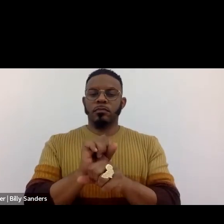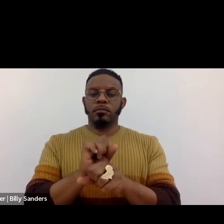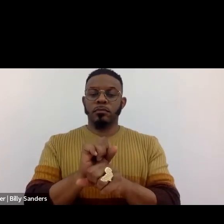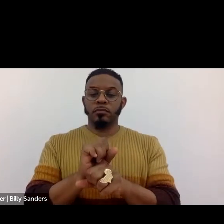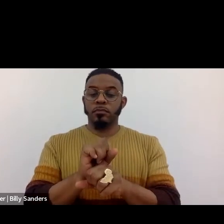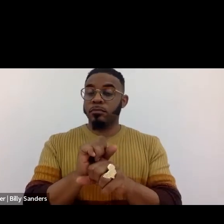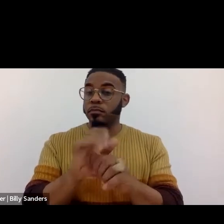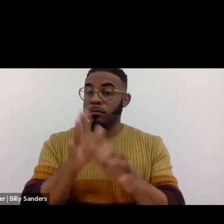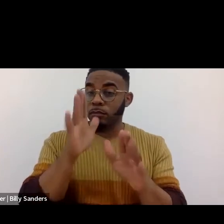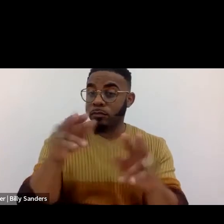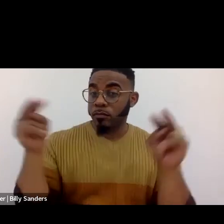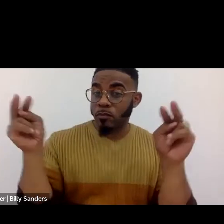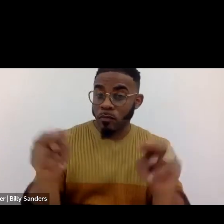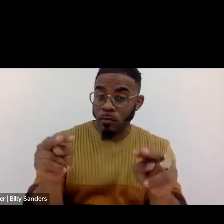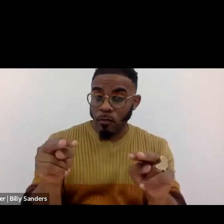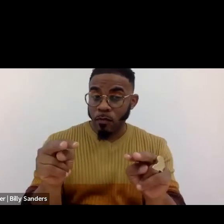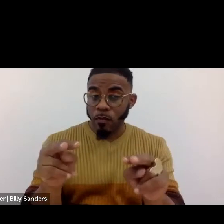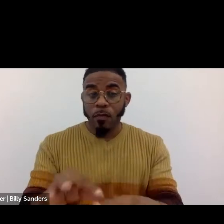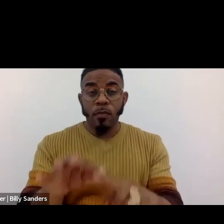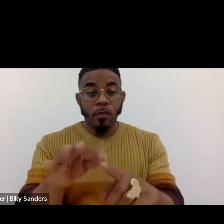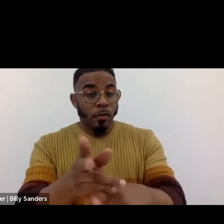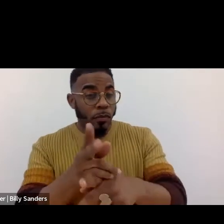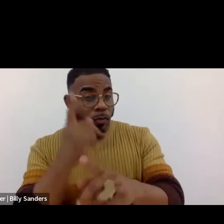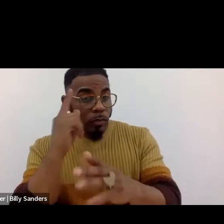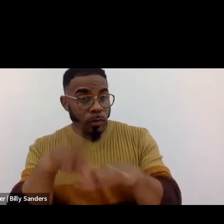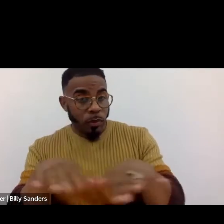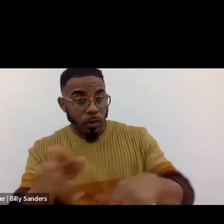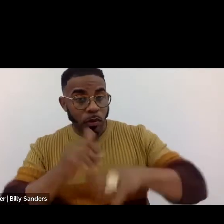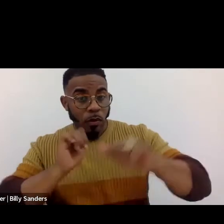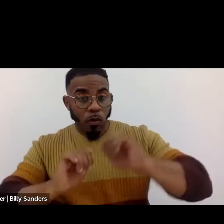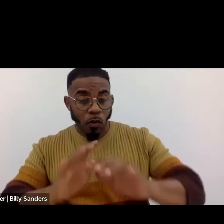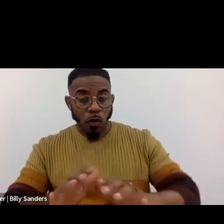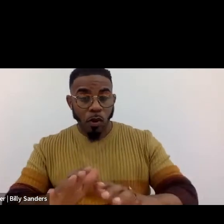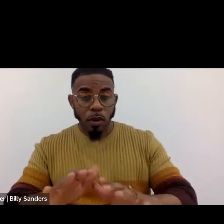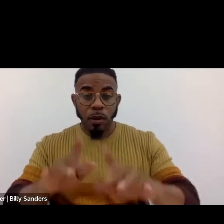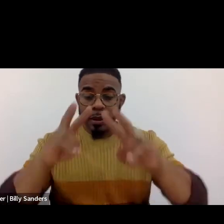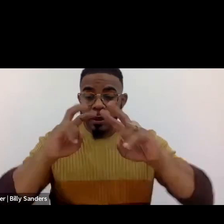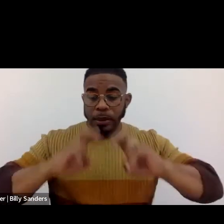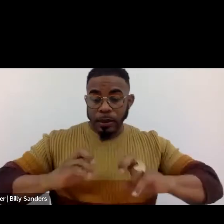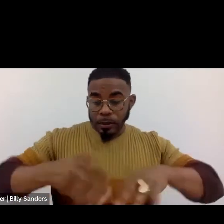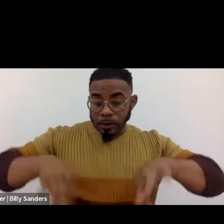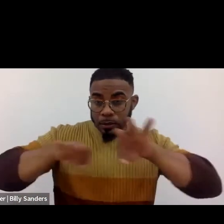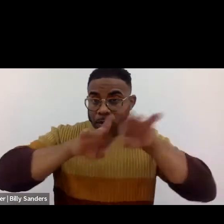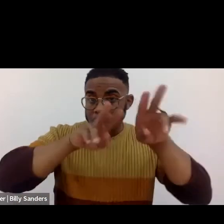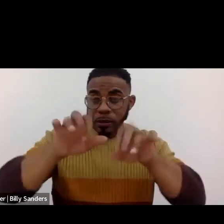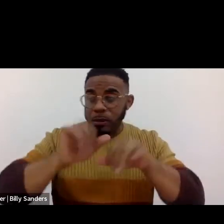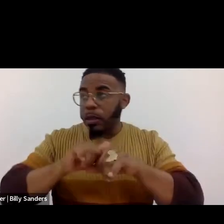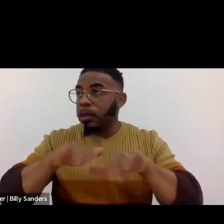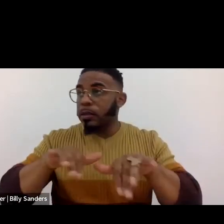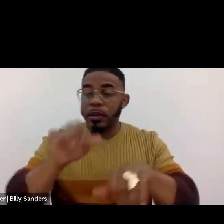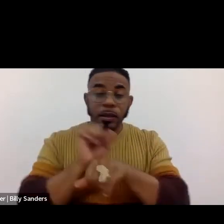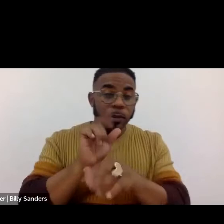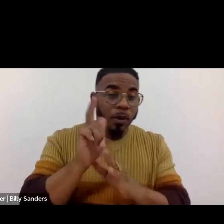We're going to take a look at these special provisions for child performers, examining important topics like child labor laws,